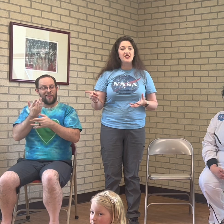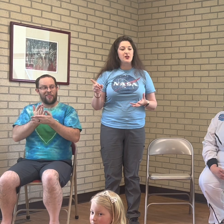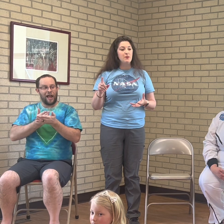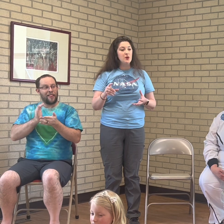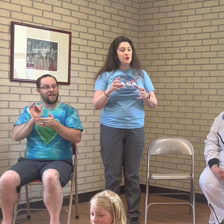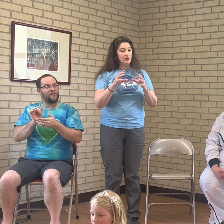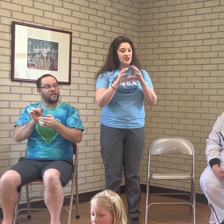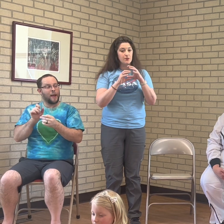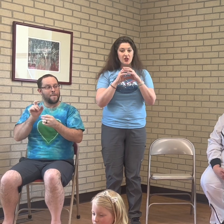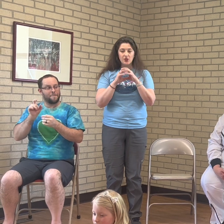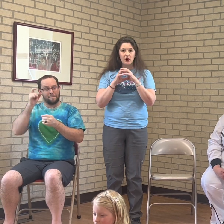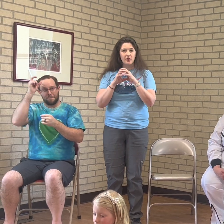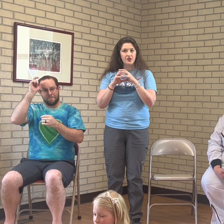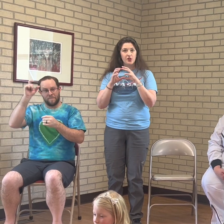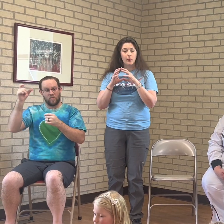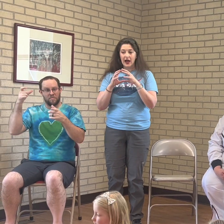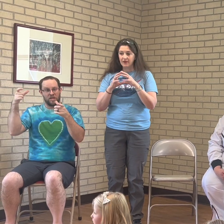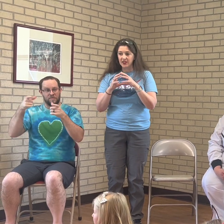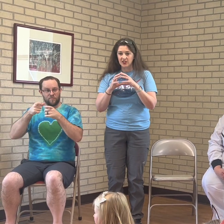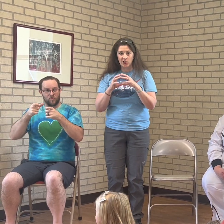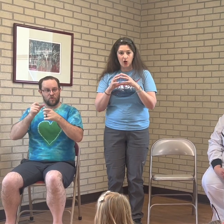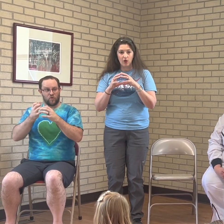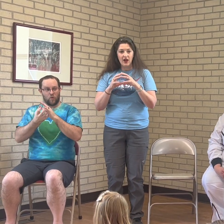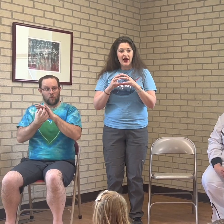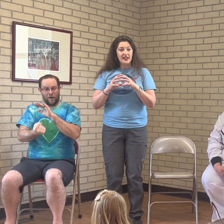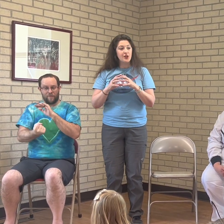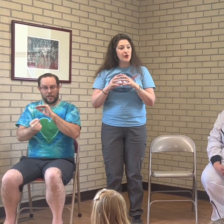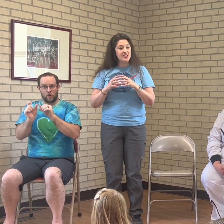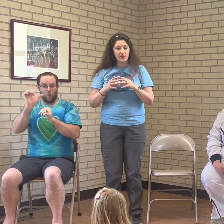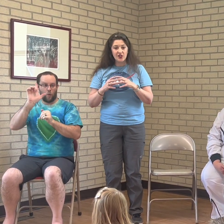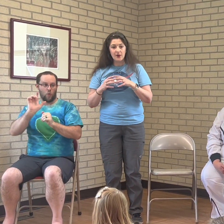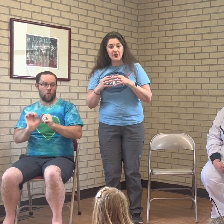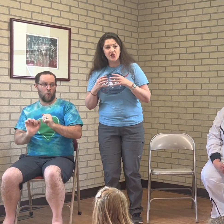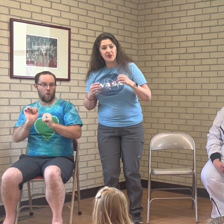the moon is much smaller than Earth and gravity is low, and so have you guys ever seen pictures